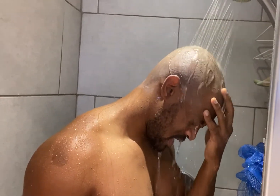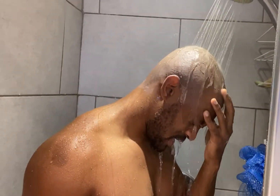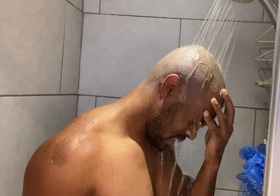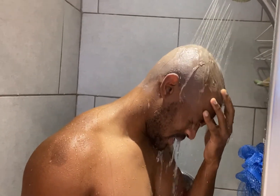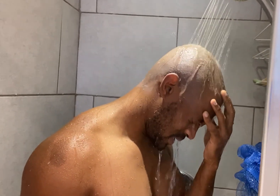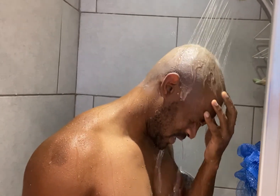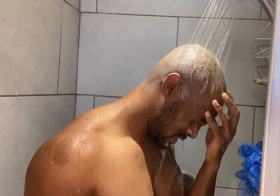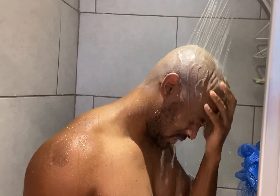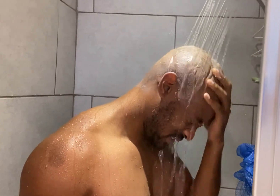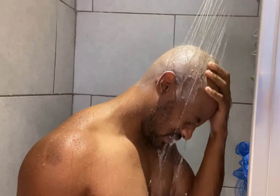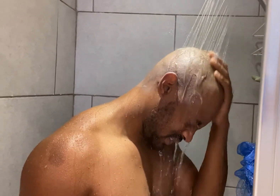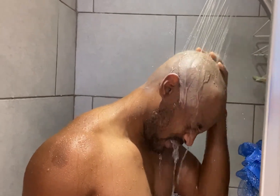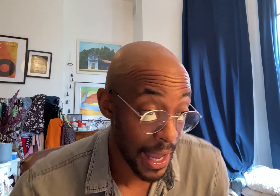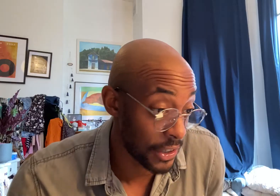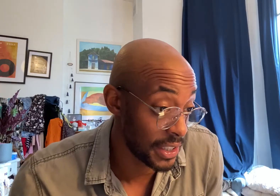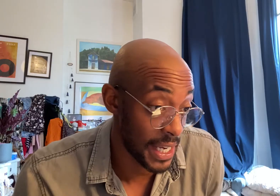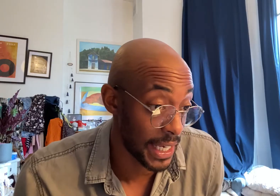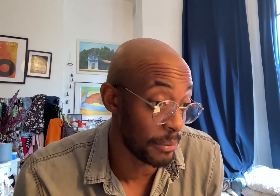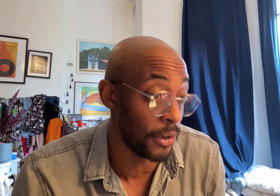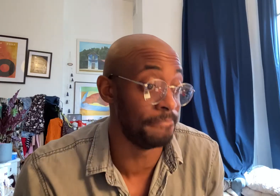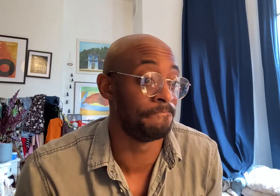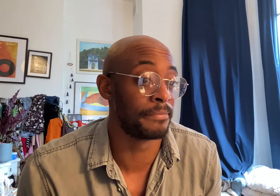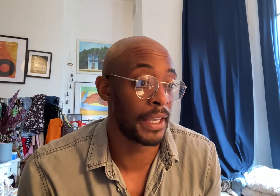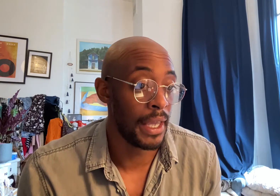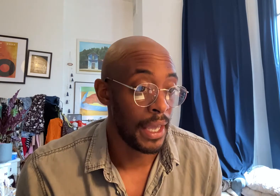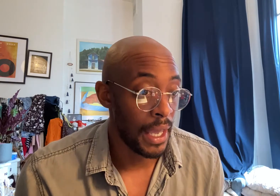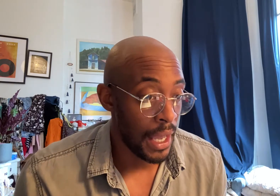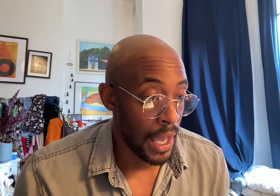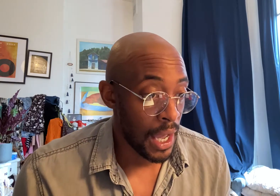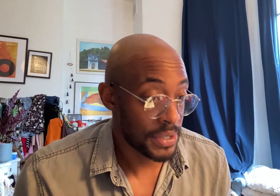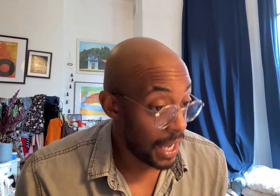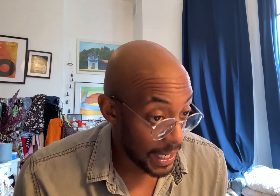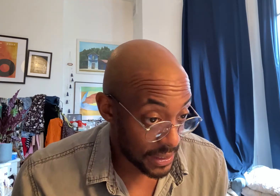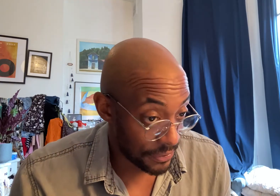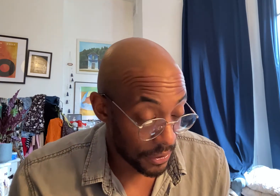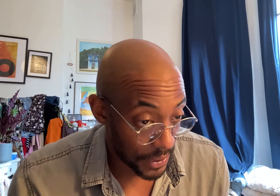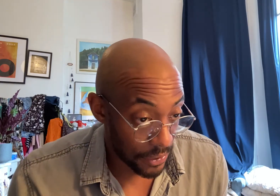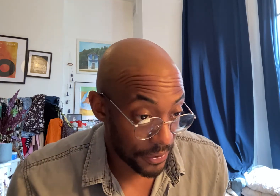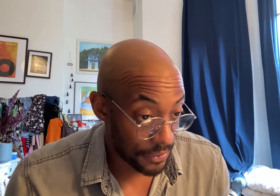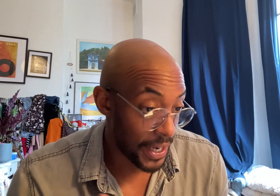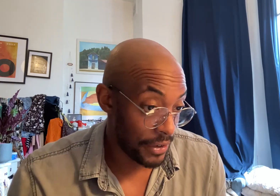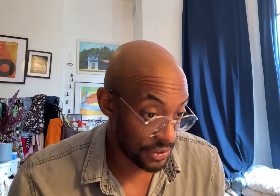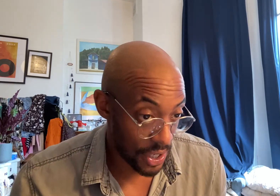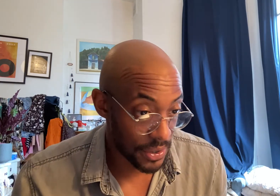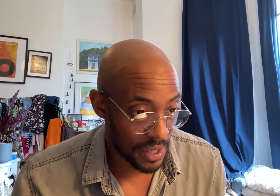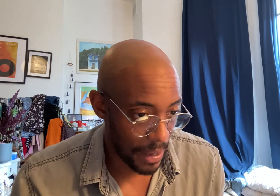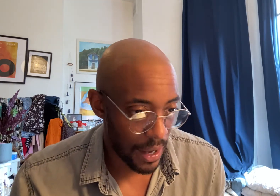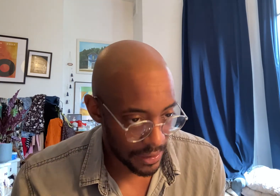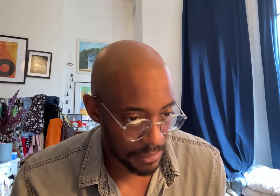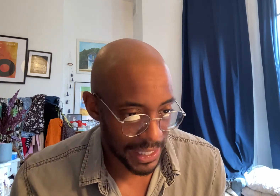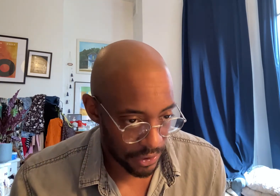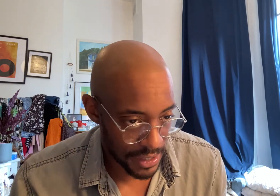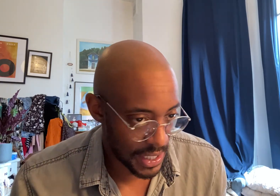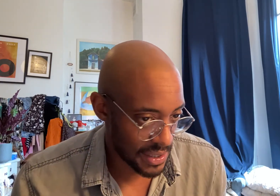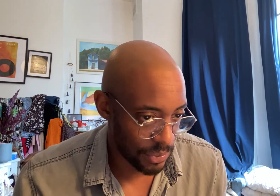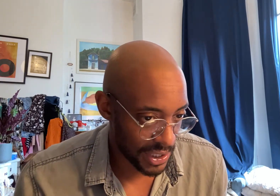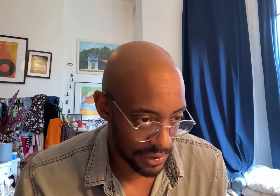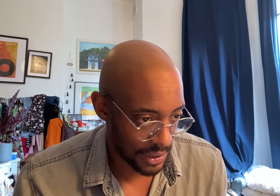I, erm - I - I couldn't take it any more. I was tired of, of of - hearing jokes about other minorites, and wondering